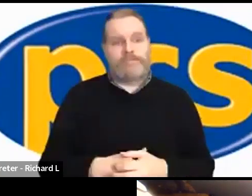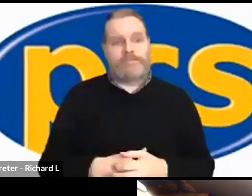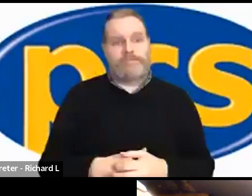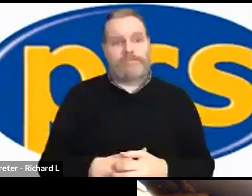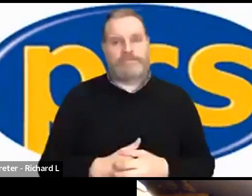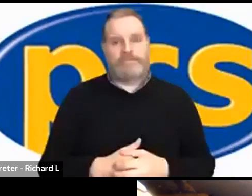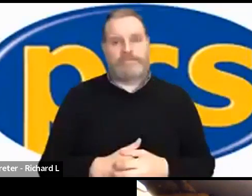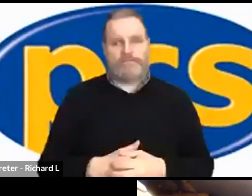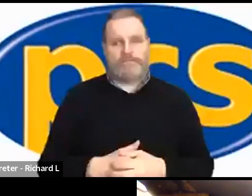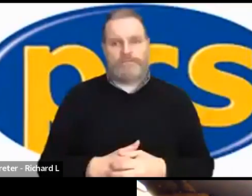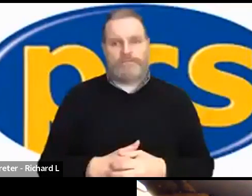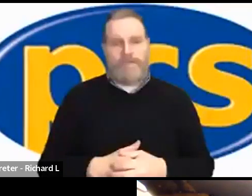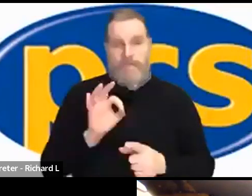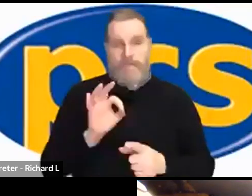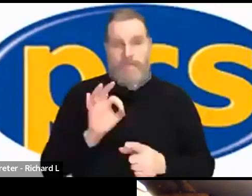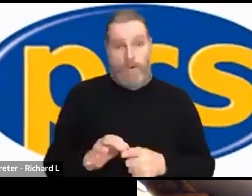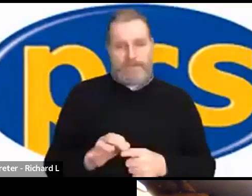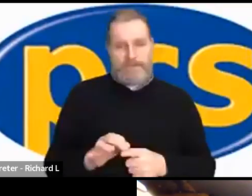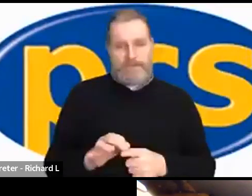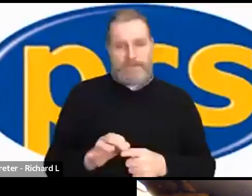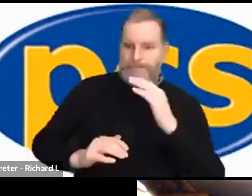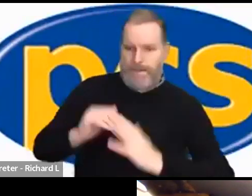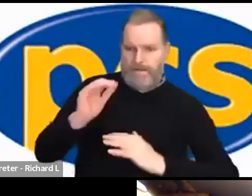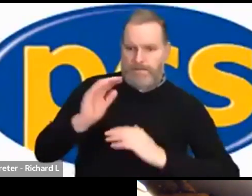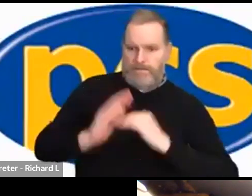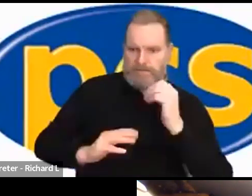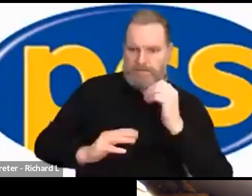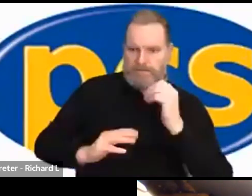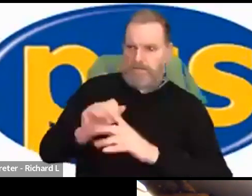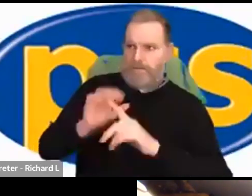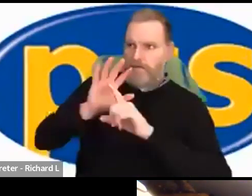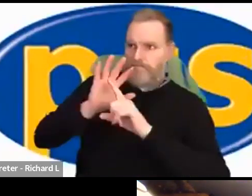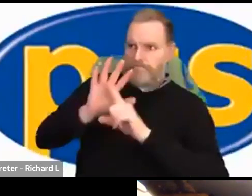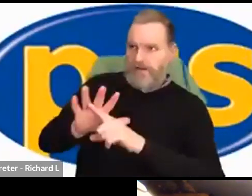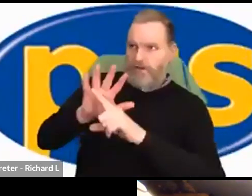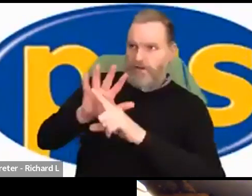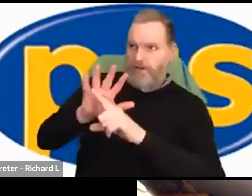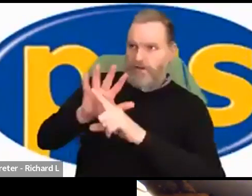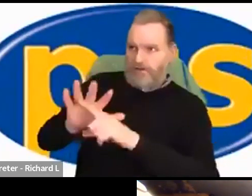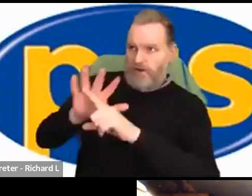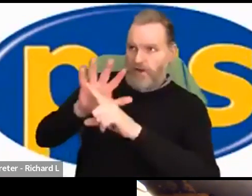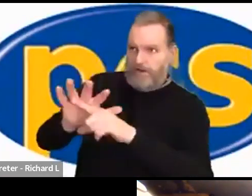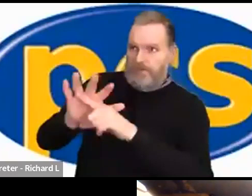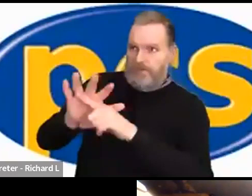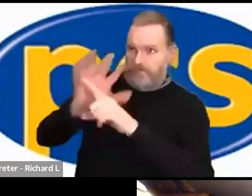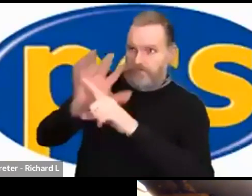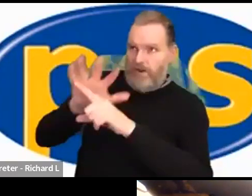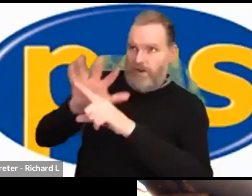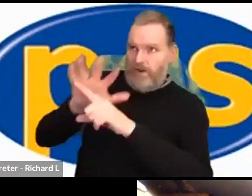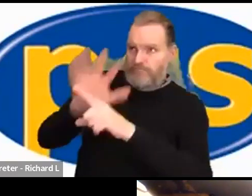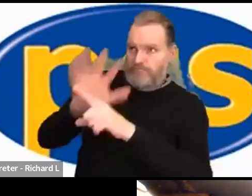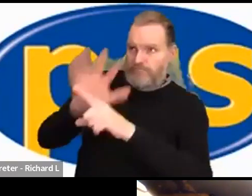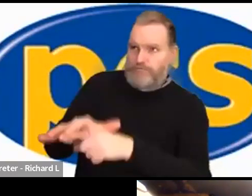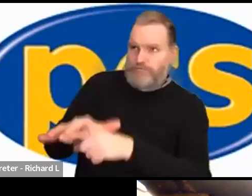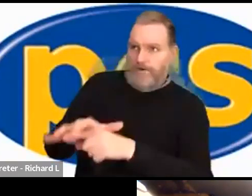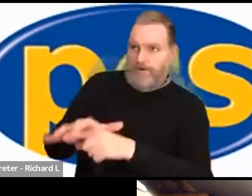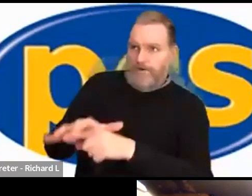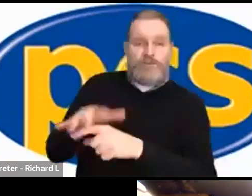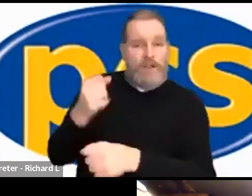, and then that is what the to up the ante then that is what the executive undoubtedly would be prepared to do the point be prepared to do the point is to build a build pressure, to win pressure, to win. And this is why I do just want to use this point to to use this point to say, Fran,